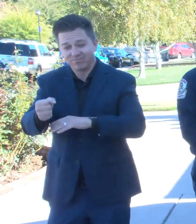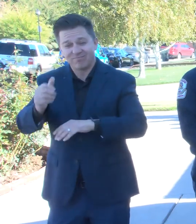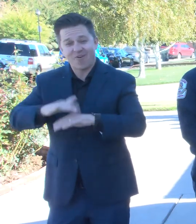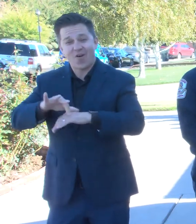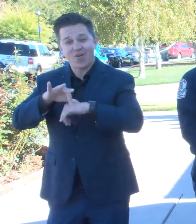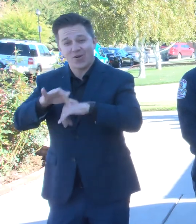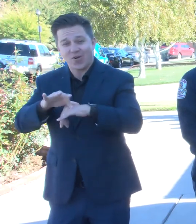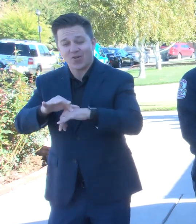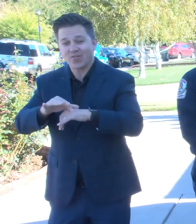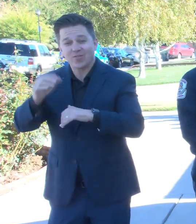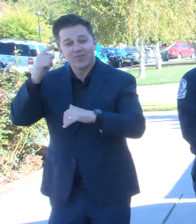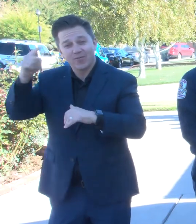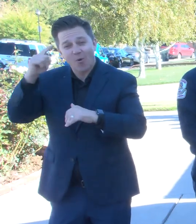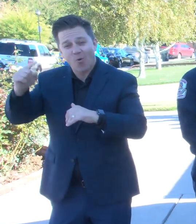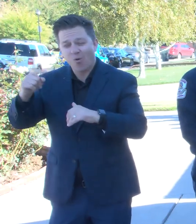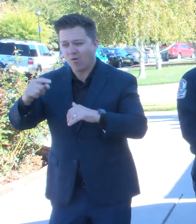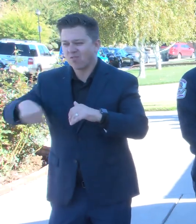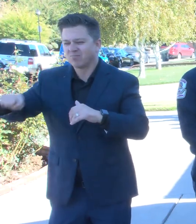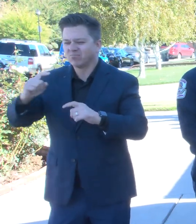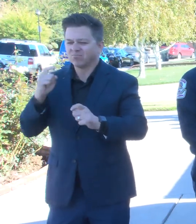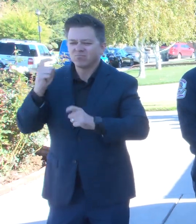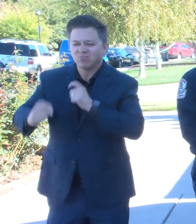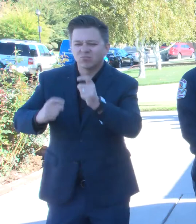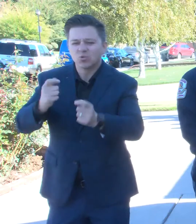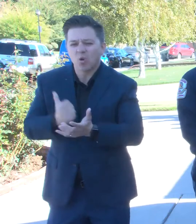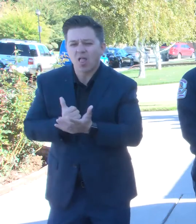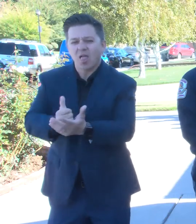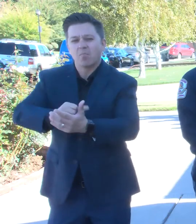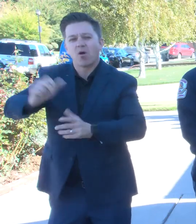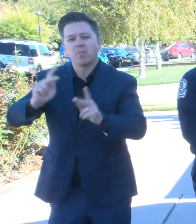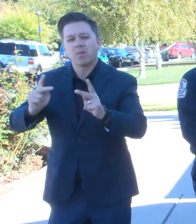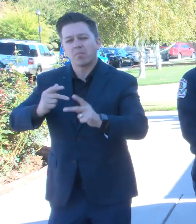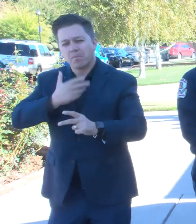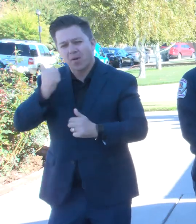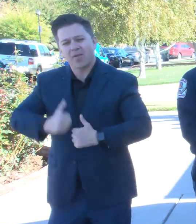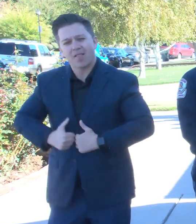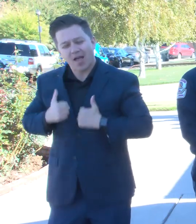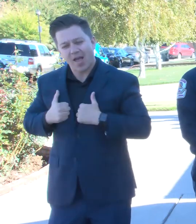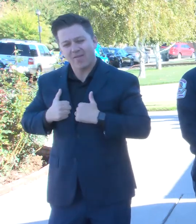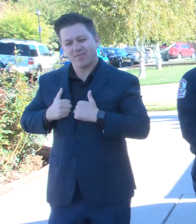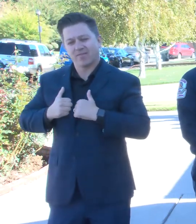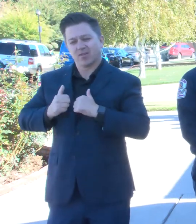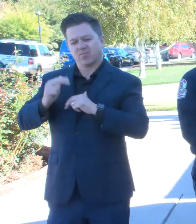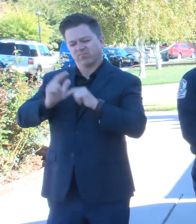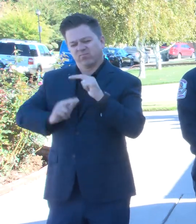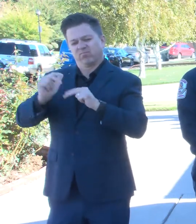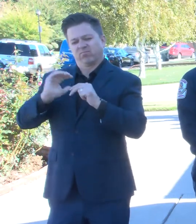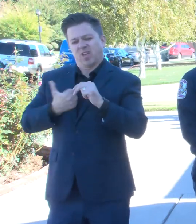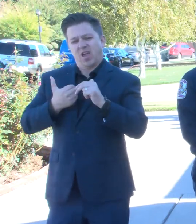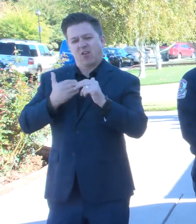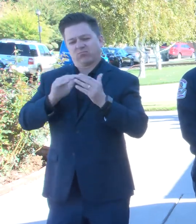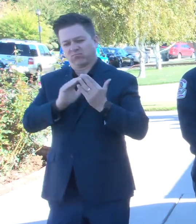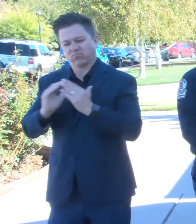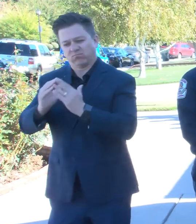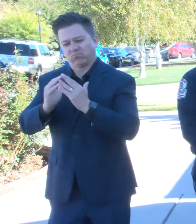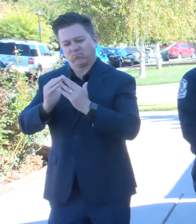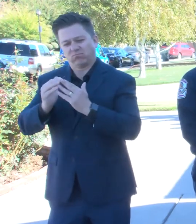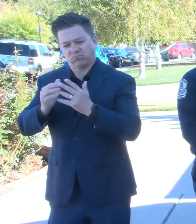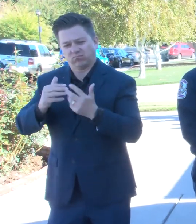be able to contribute to better life for others to build our societies to enrich other lives